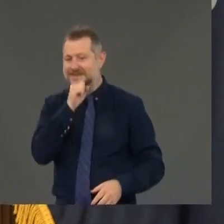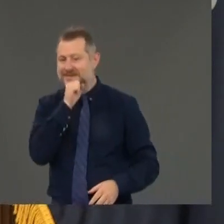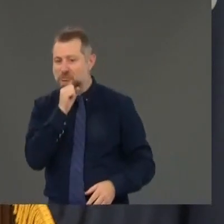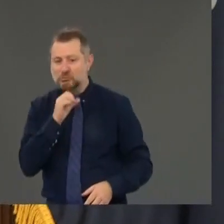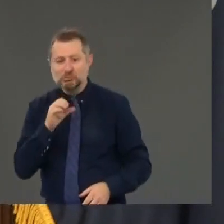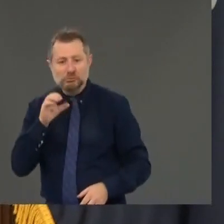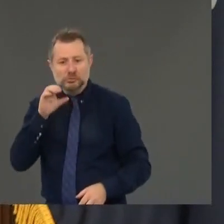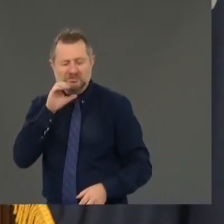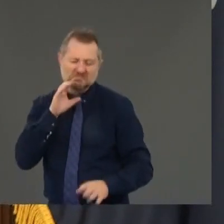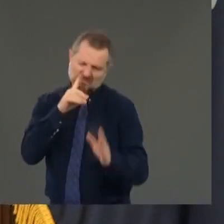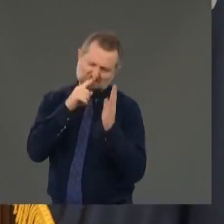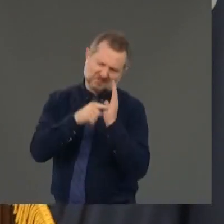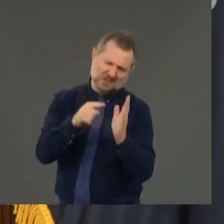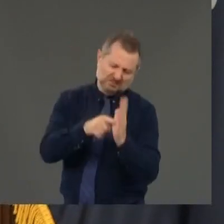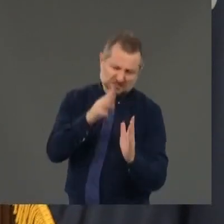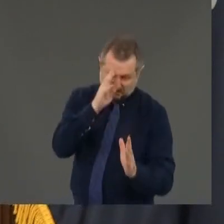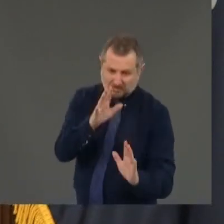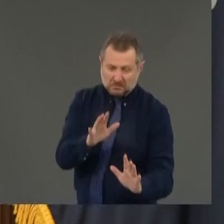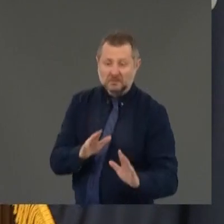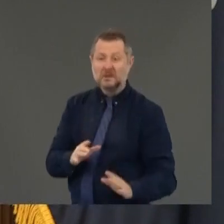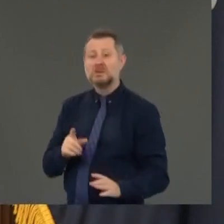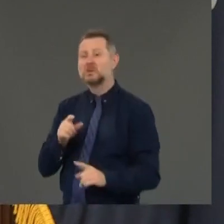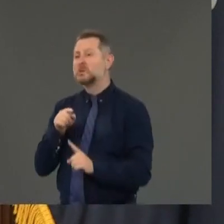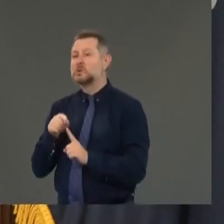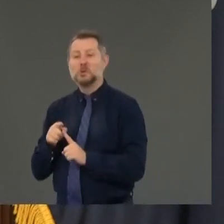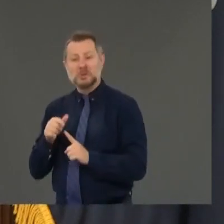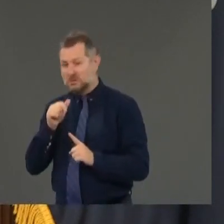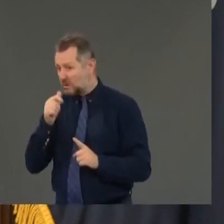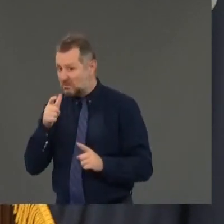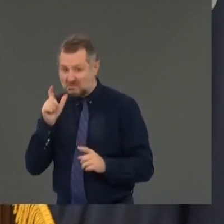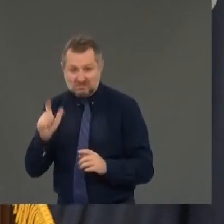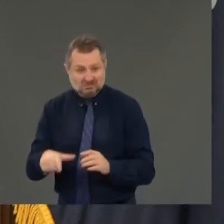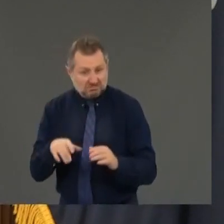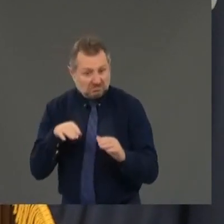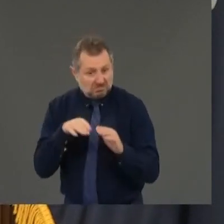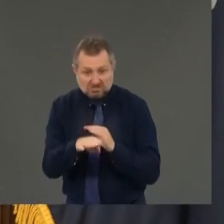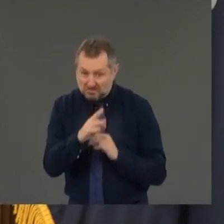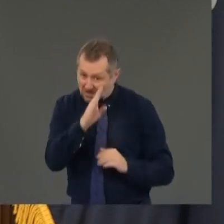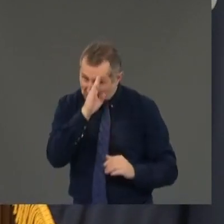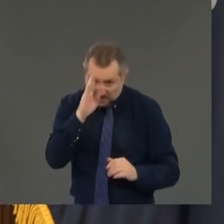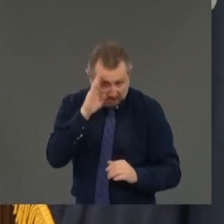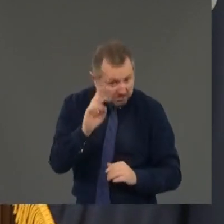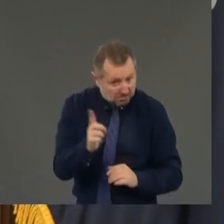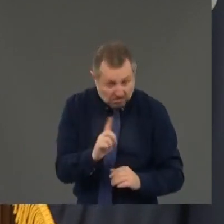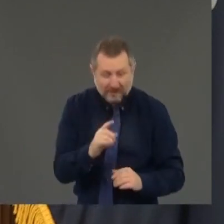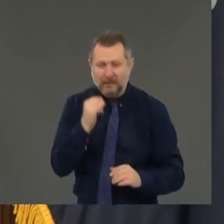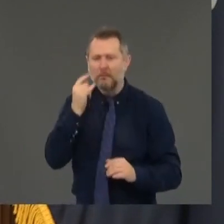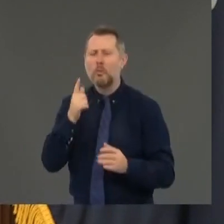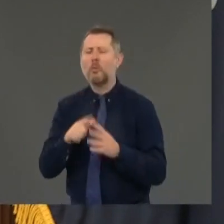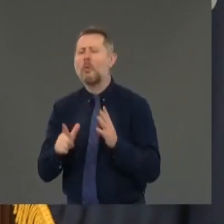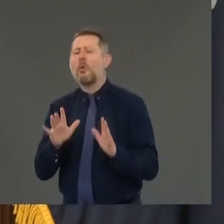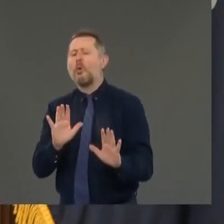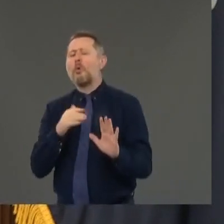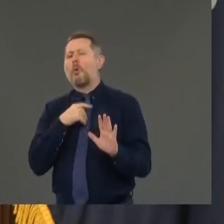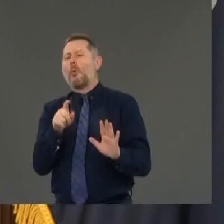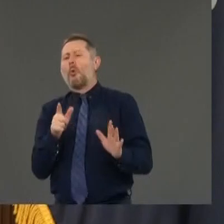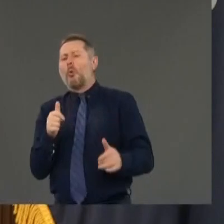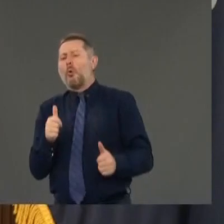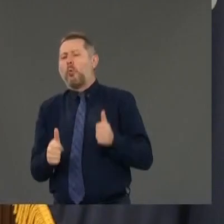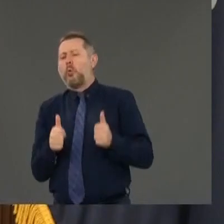OFFICIALS ALL ACROSS THE BOARD, WHEN A PERSON NO LONGER, A